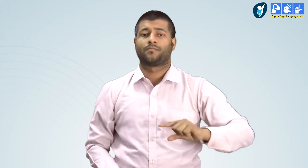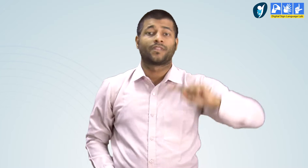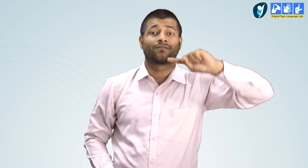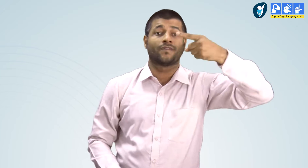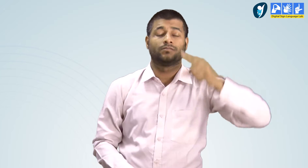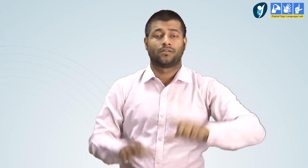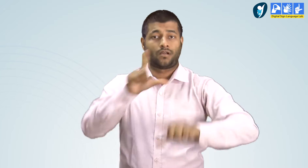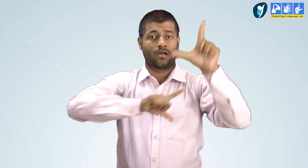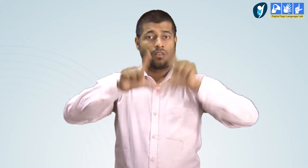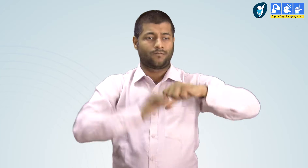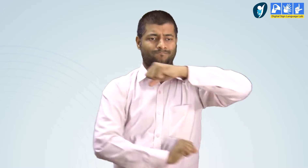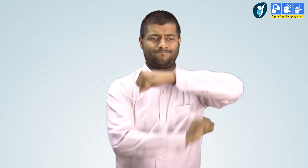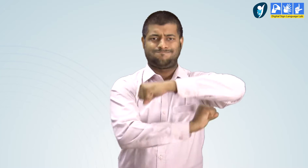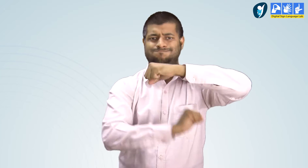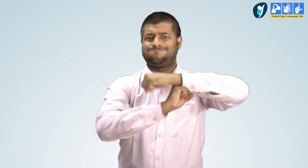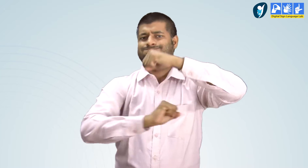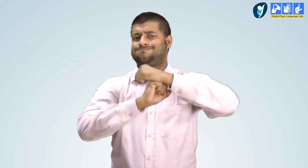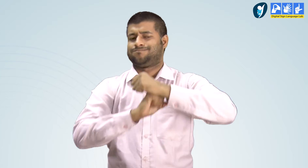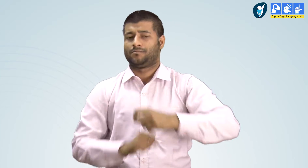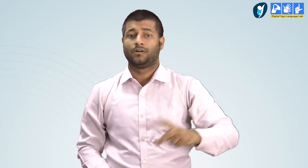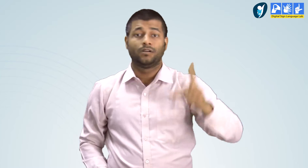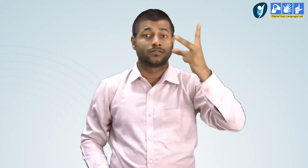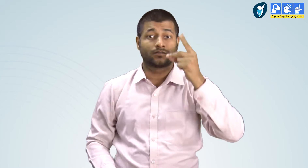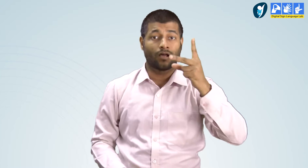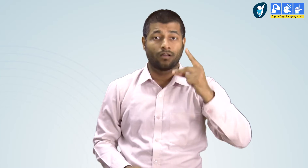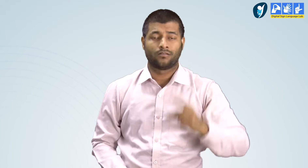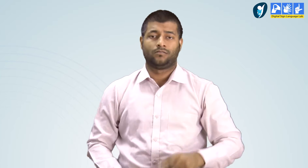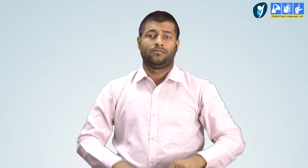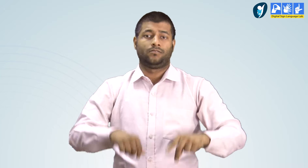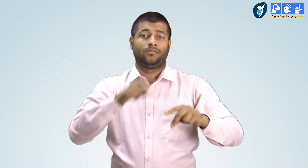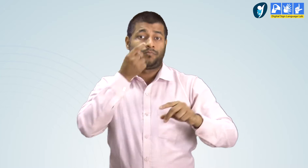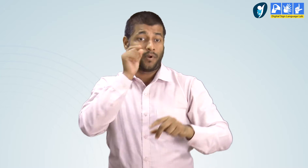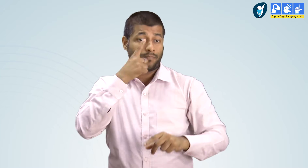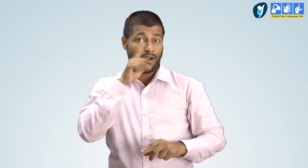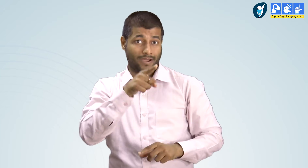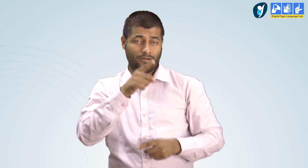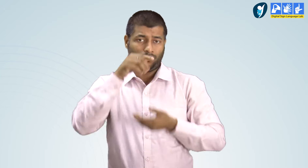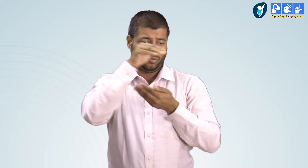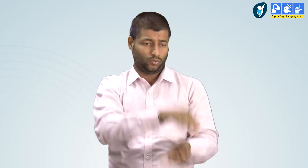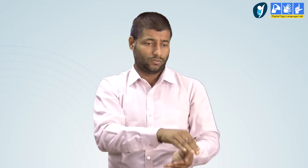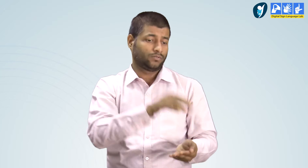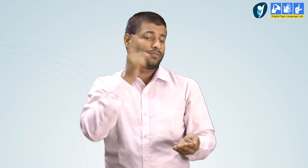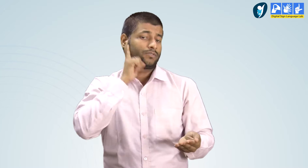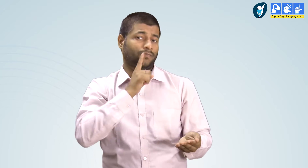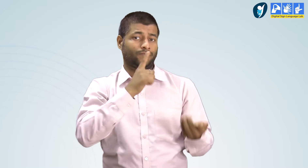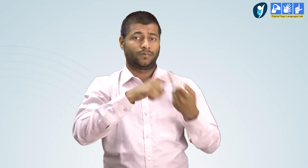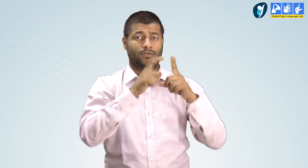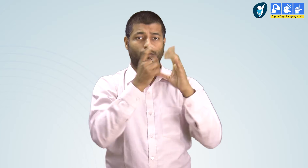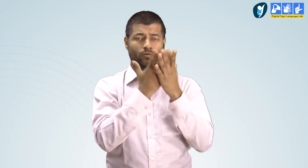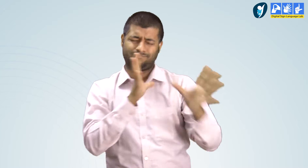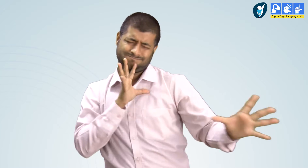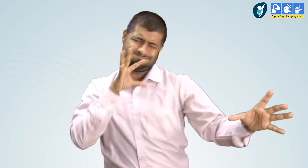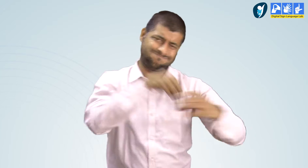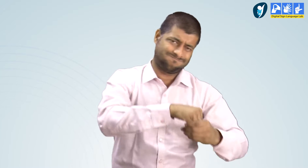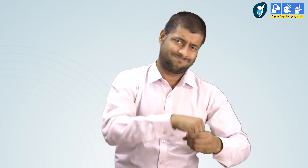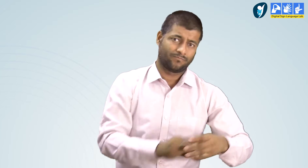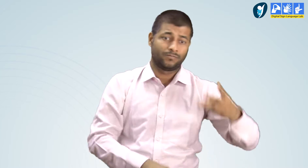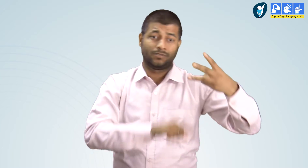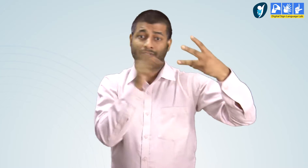First:- A strong language foundation. Second:- Parental involvement in their child's education.